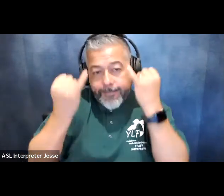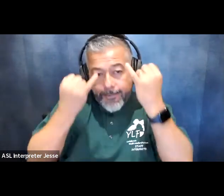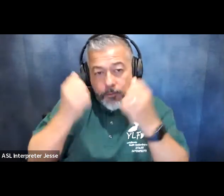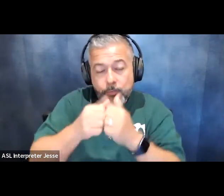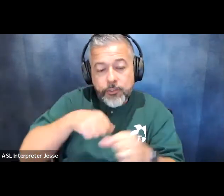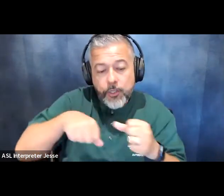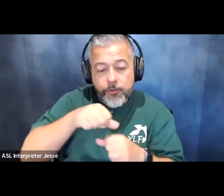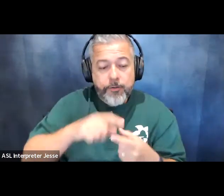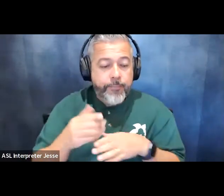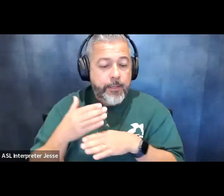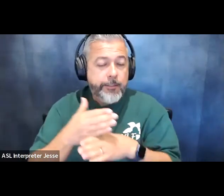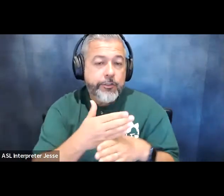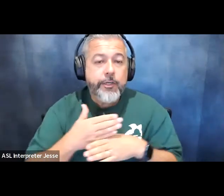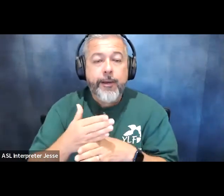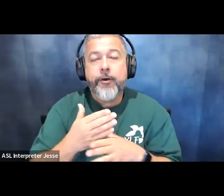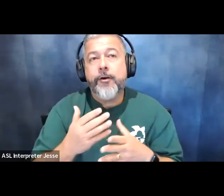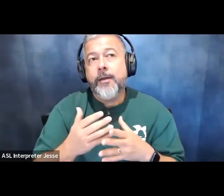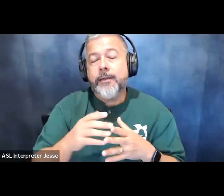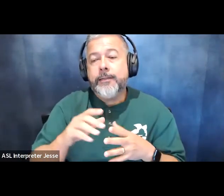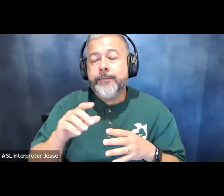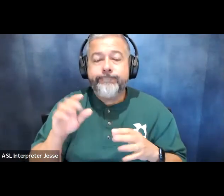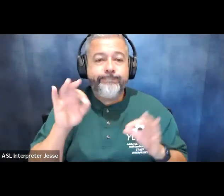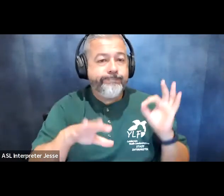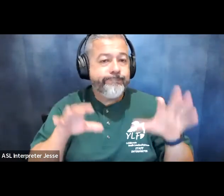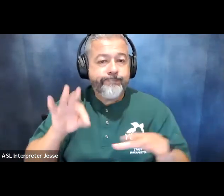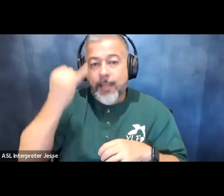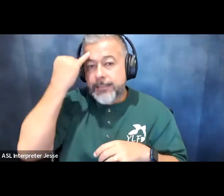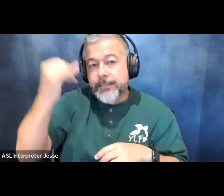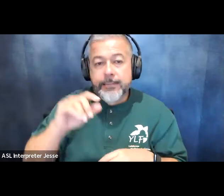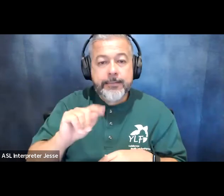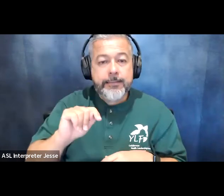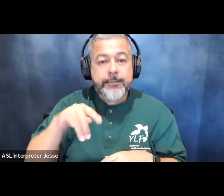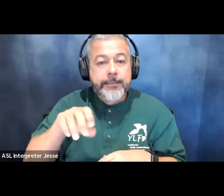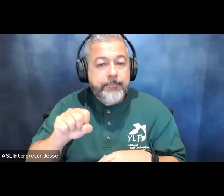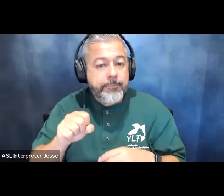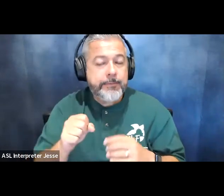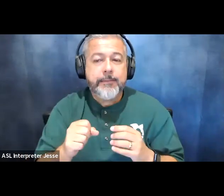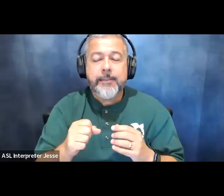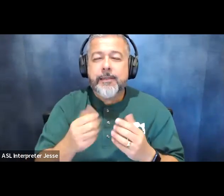you know share uh tips and tricks and things like that but we are also definitely working to also